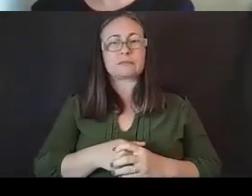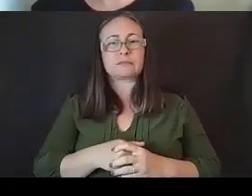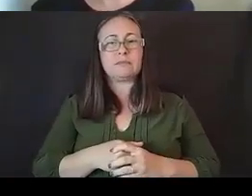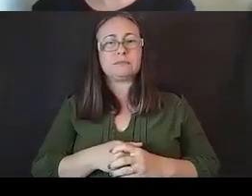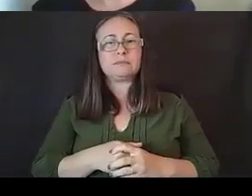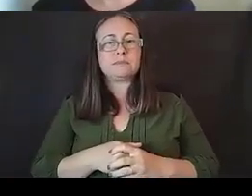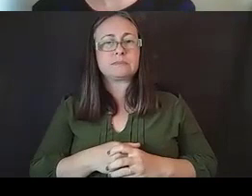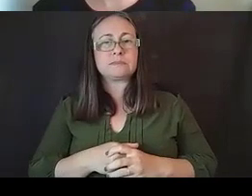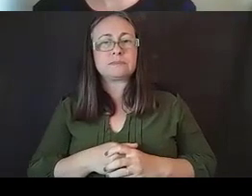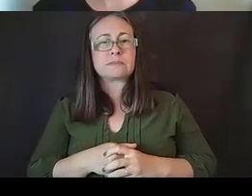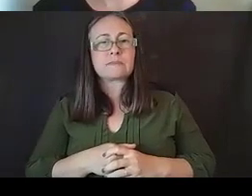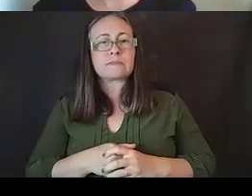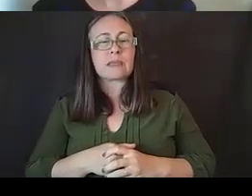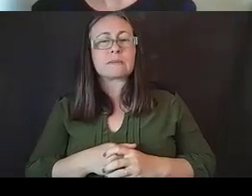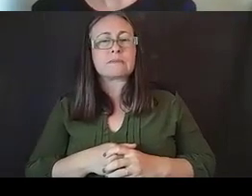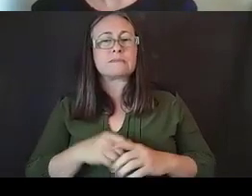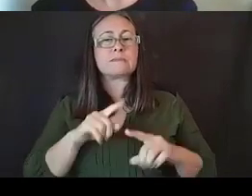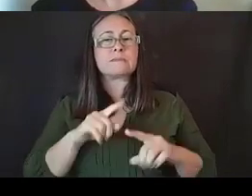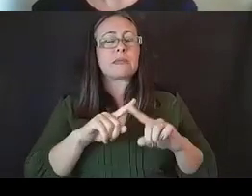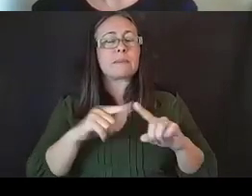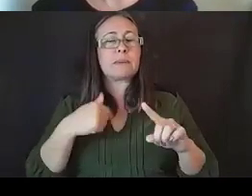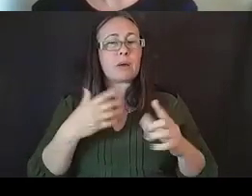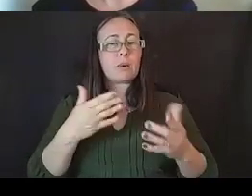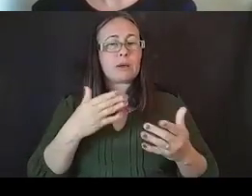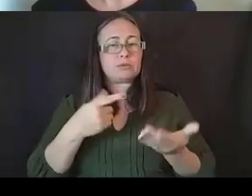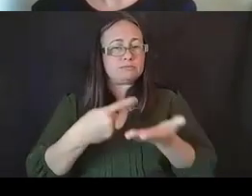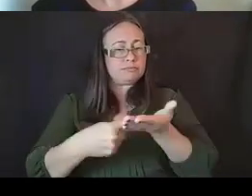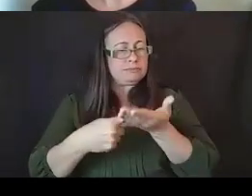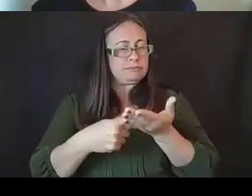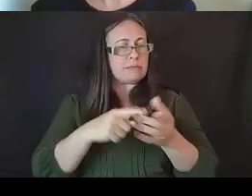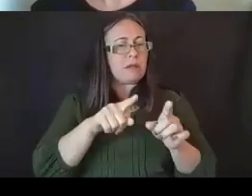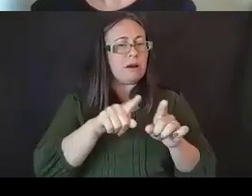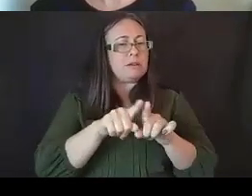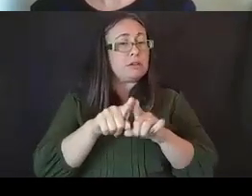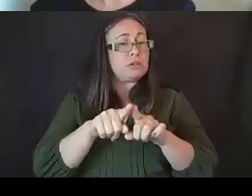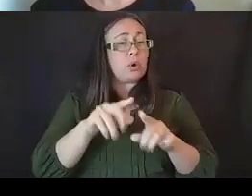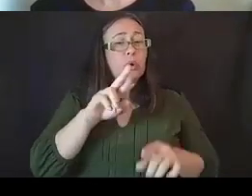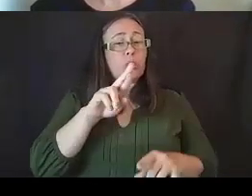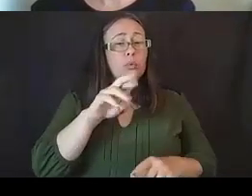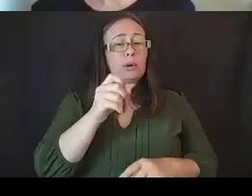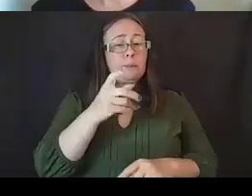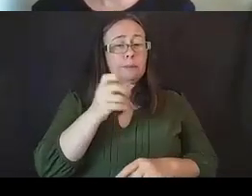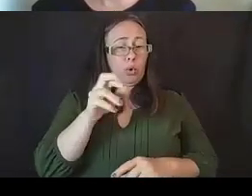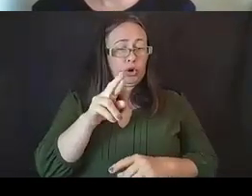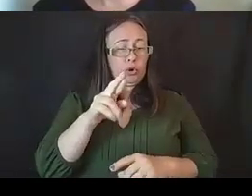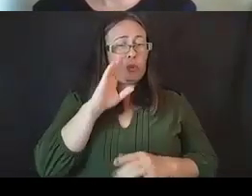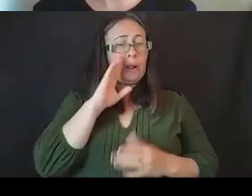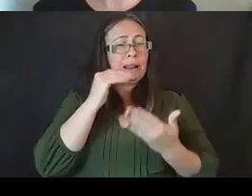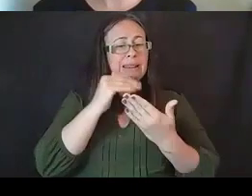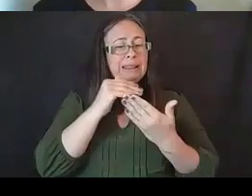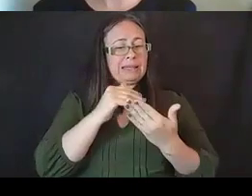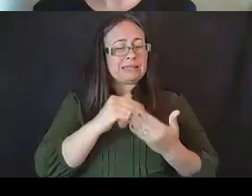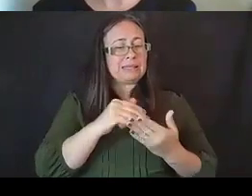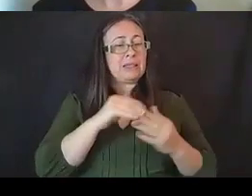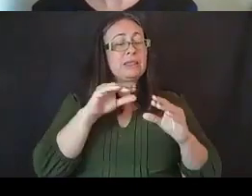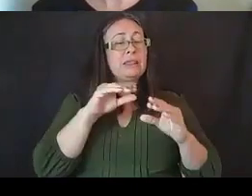I want to address that as well. Because RePORTER will list the awardee organization,